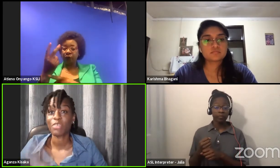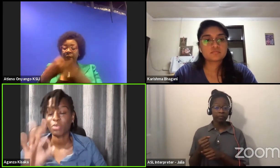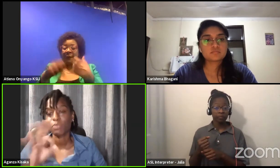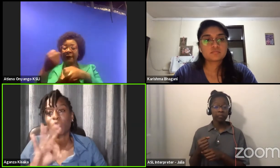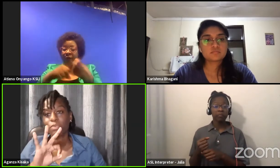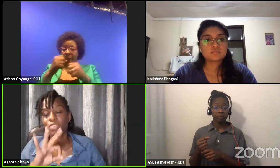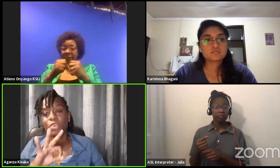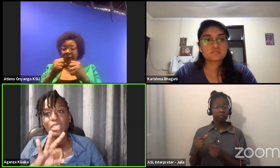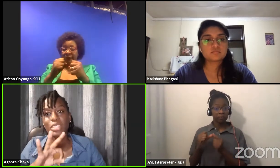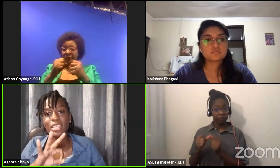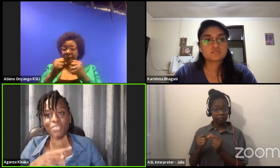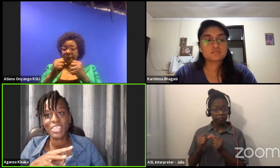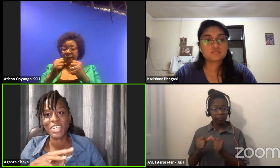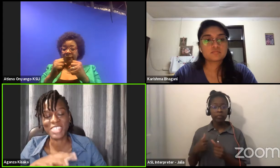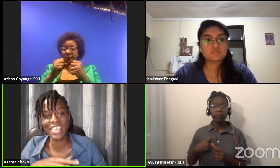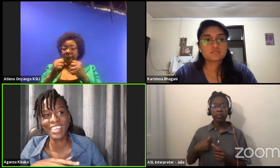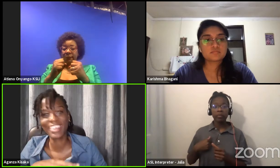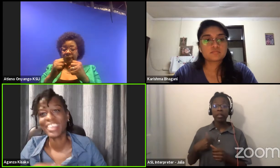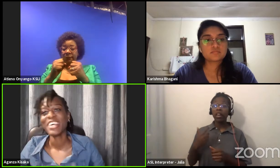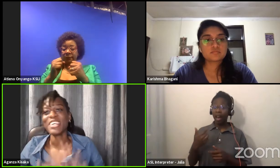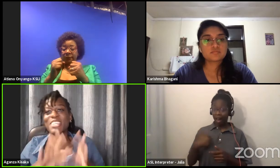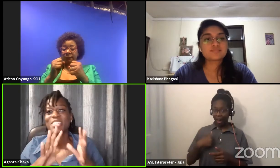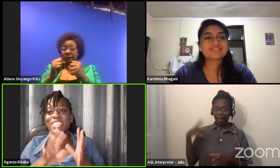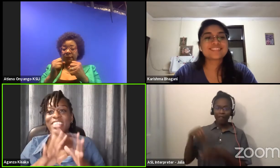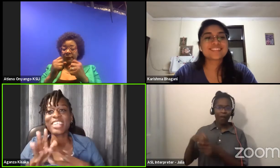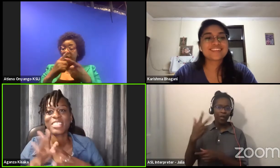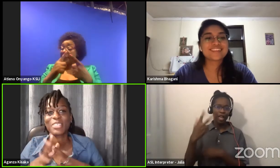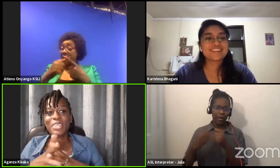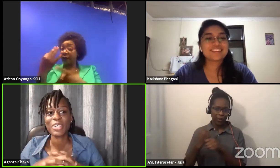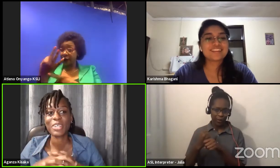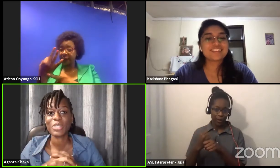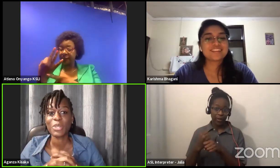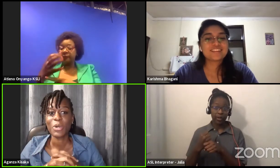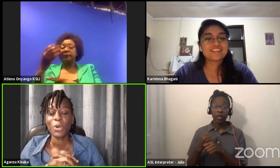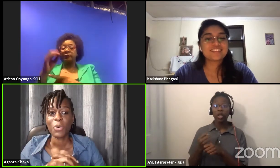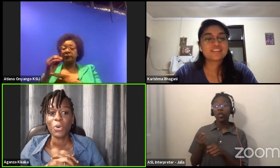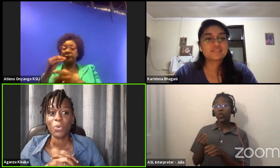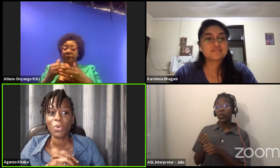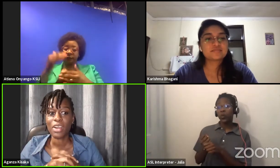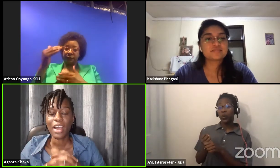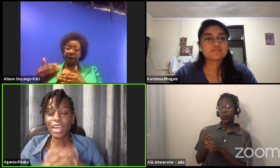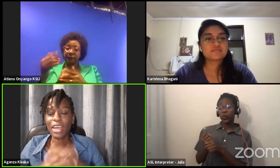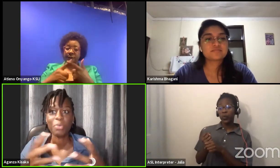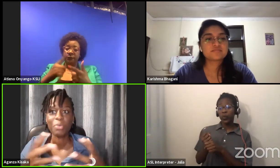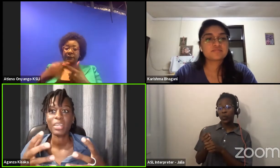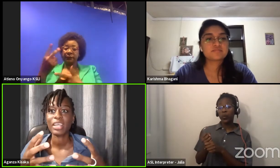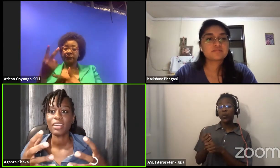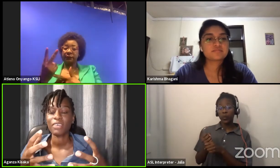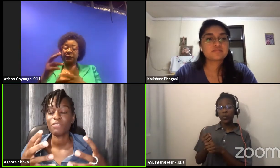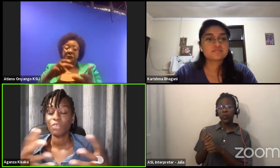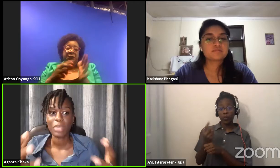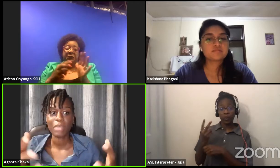I performed in three years. So the next two years were eye opening for me